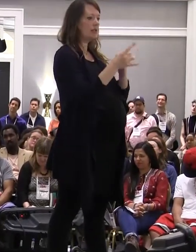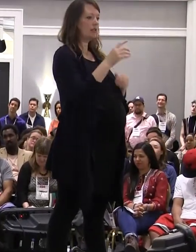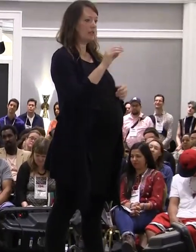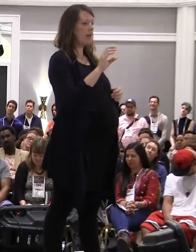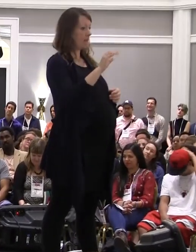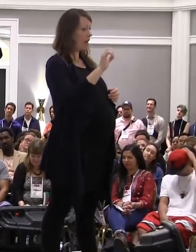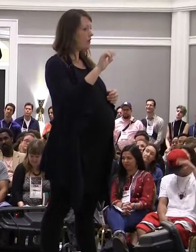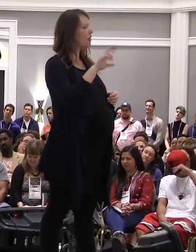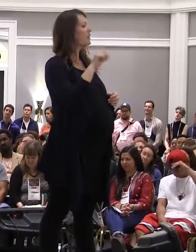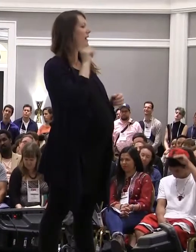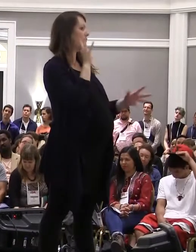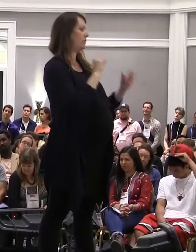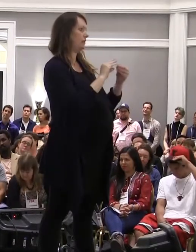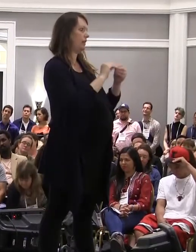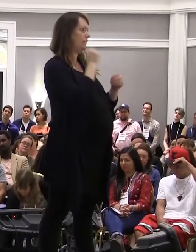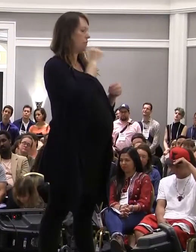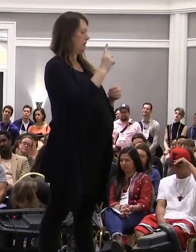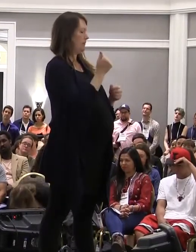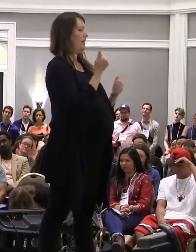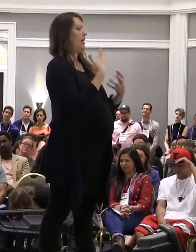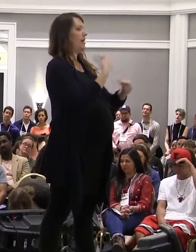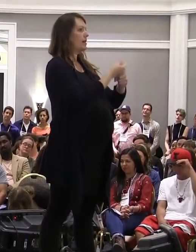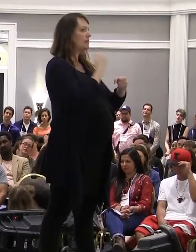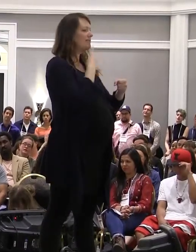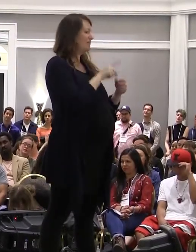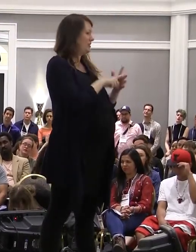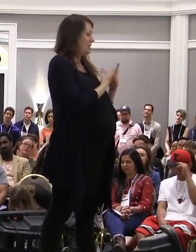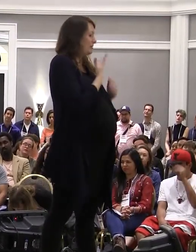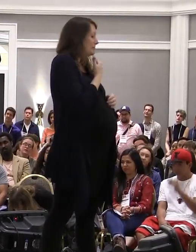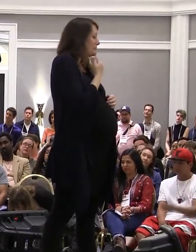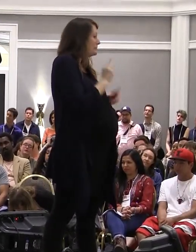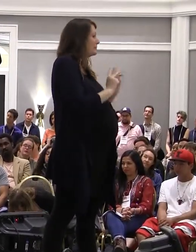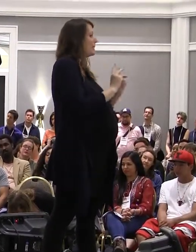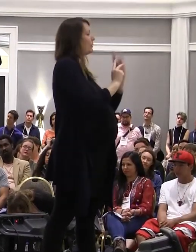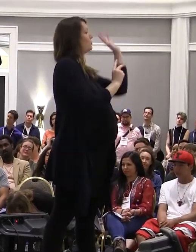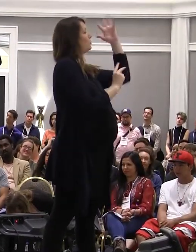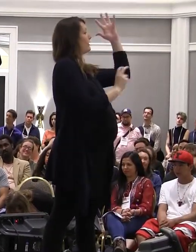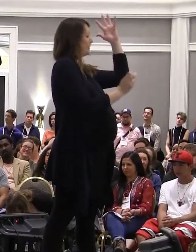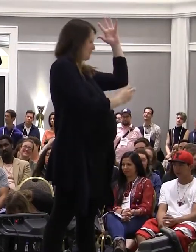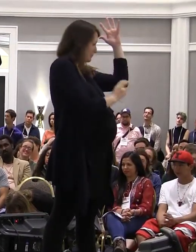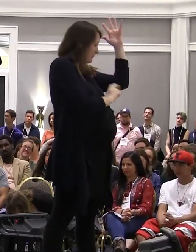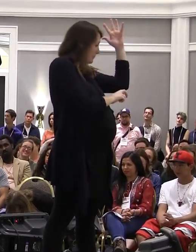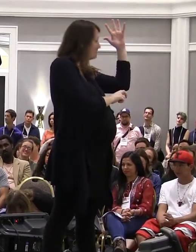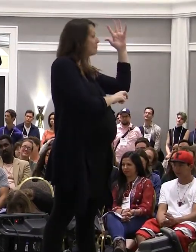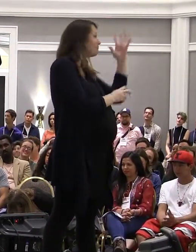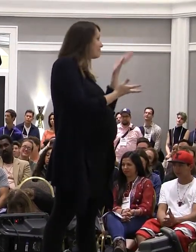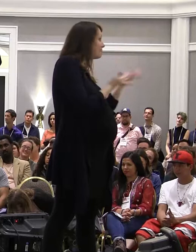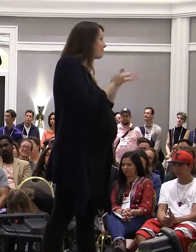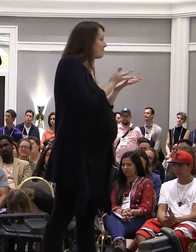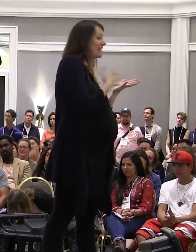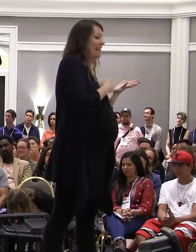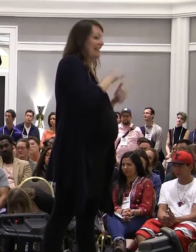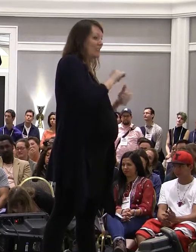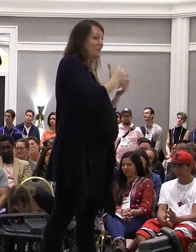and started out as a handful of people meeting under the trees. People who just liked each other and we wanted to have lunch together